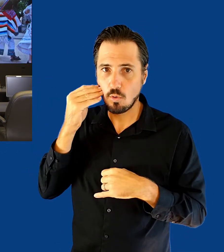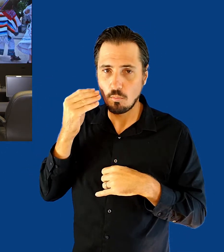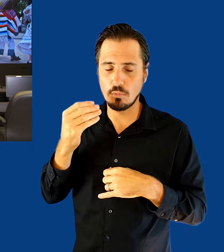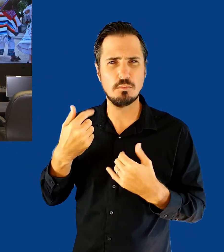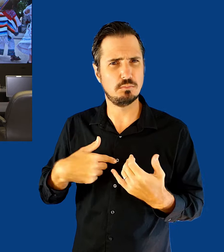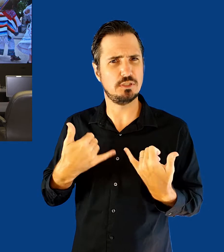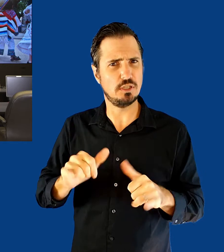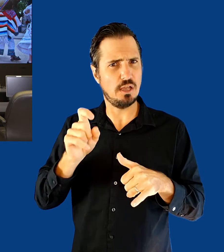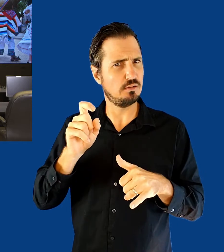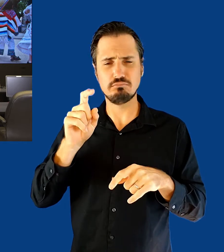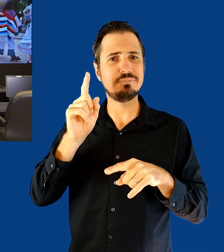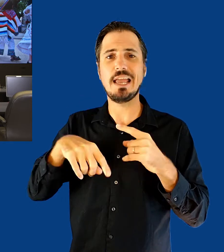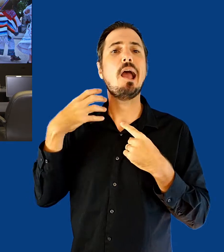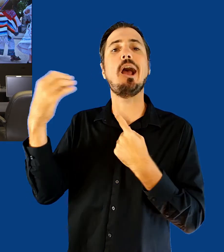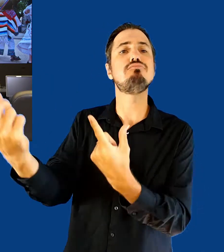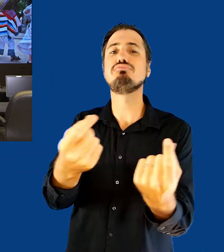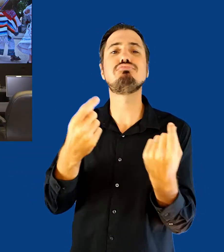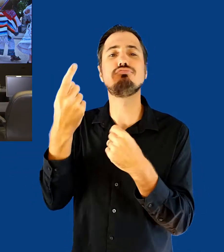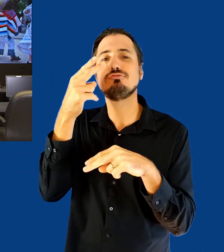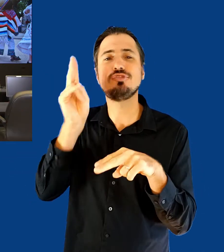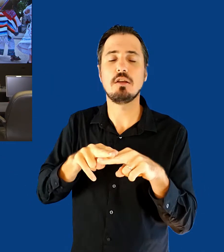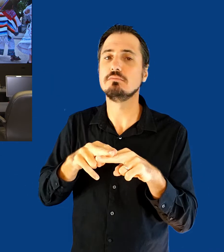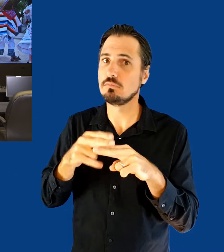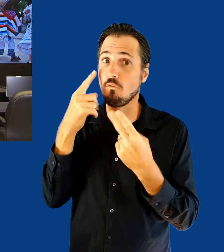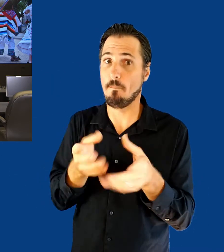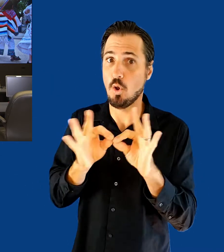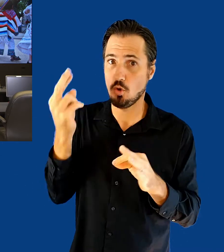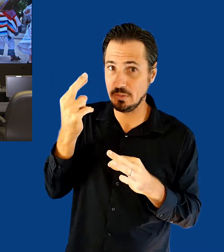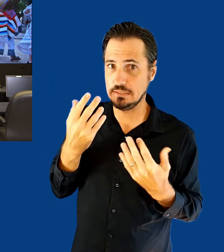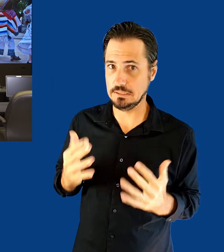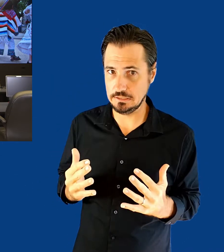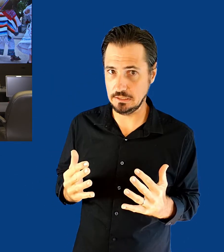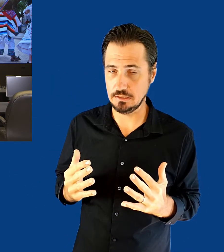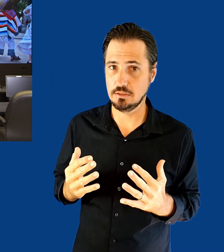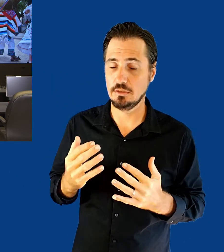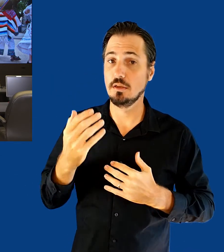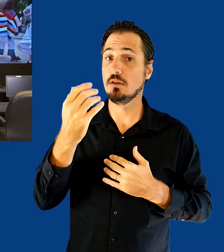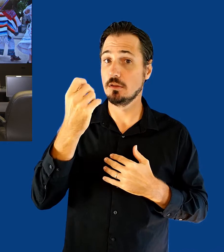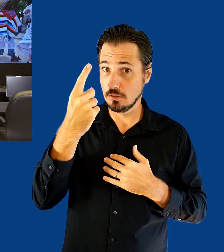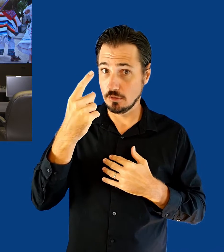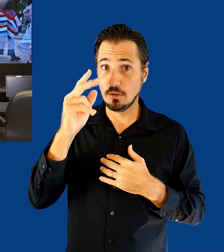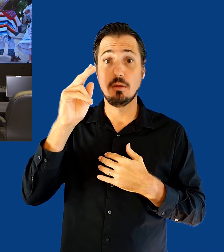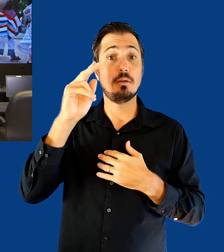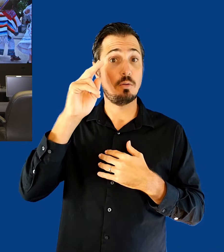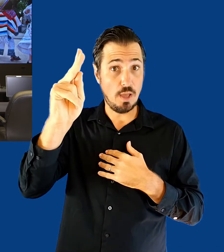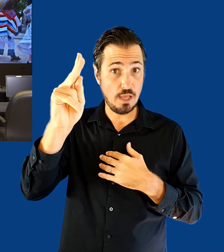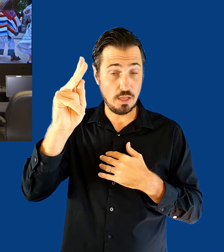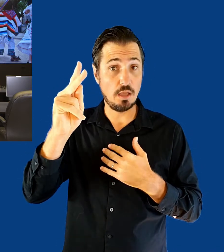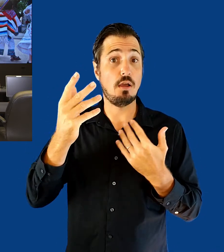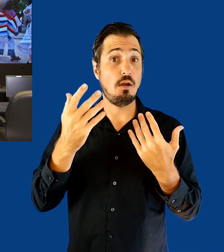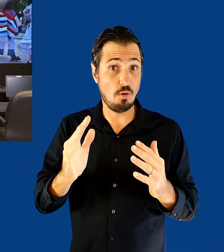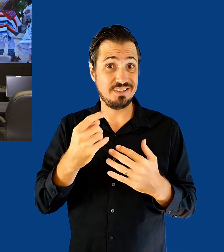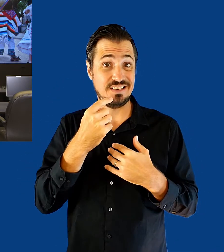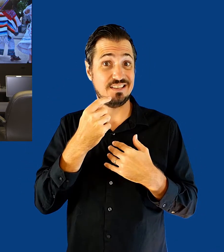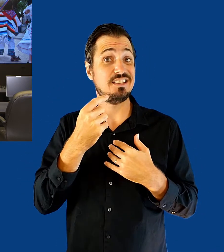Further, Kaua‘i County Code, Section 22-1.3, makes it unlawful for any person under 18 to be out